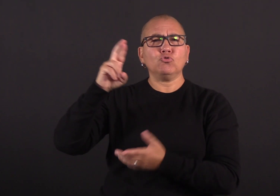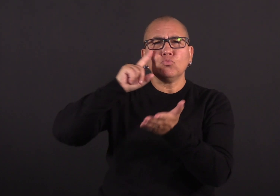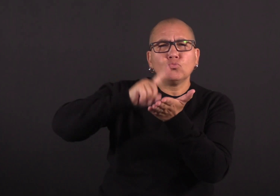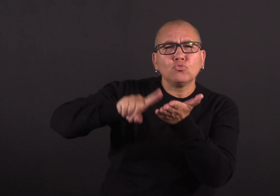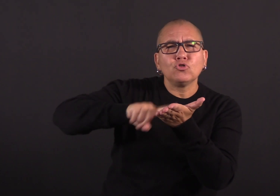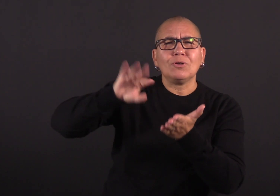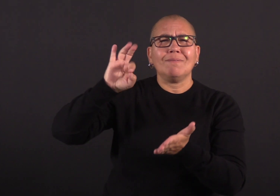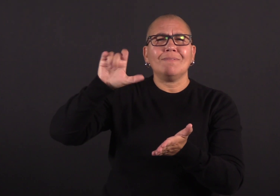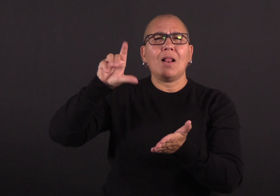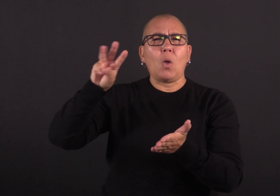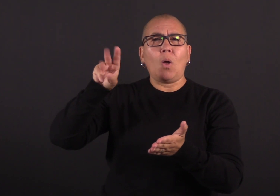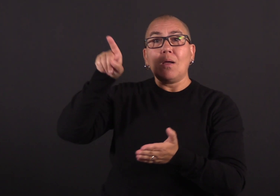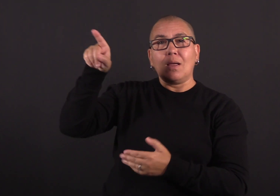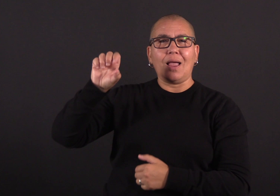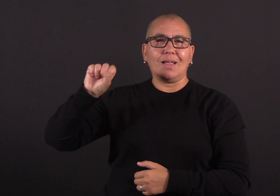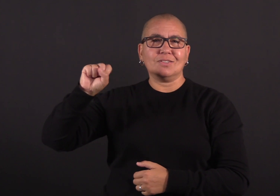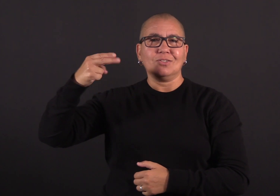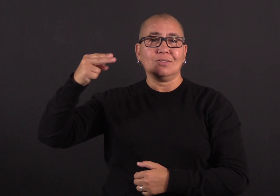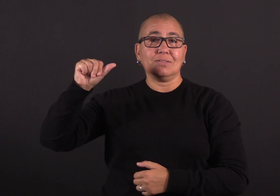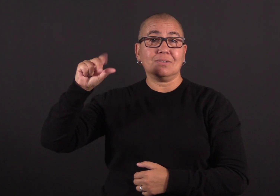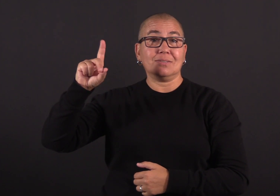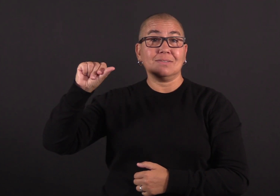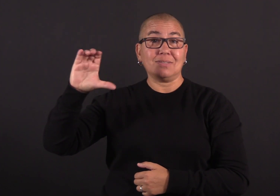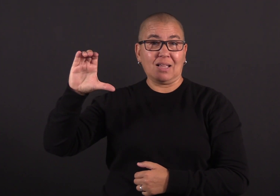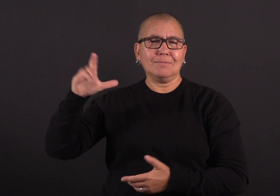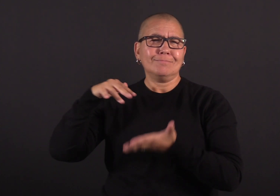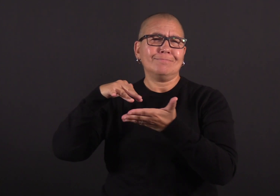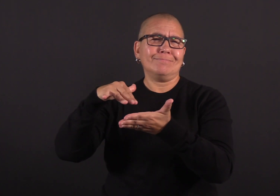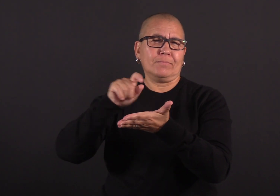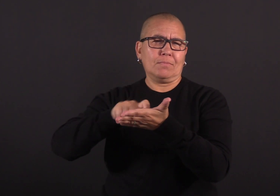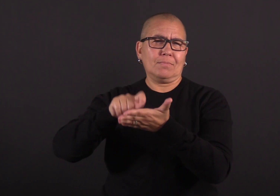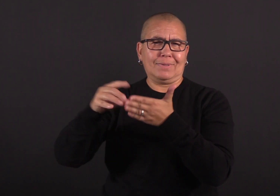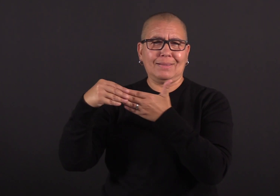vaccines highlight the shortcomings and pervasive inequities in the U.S.